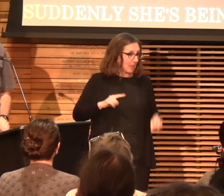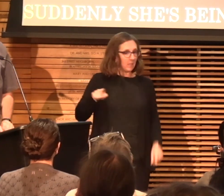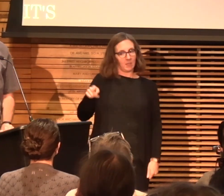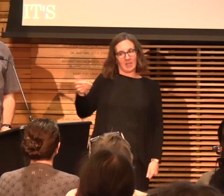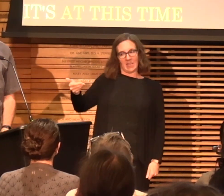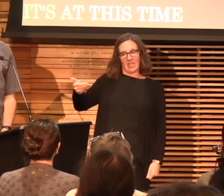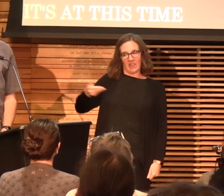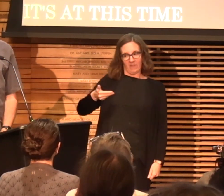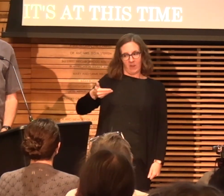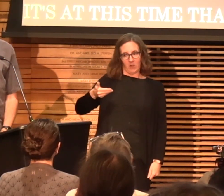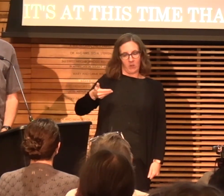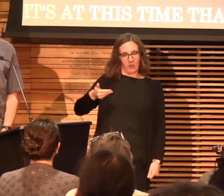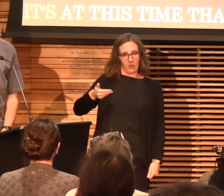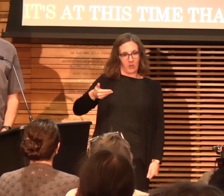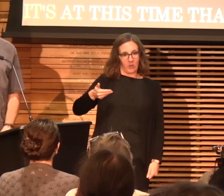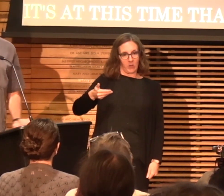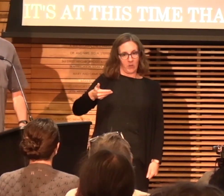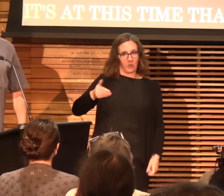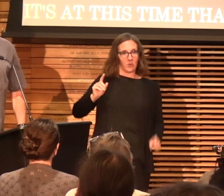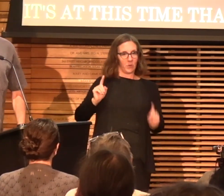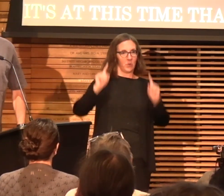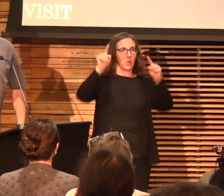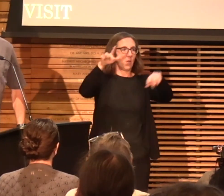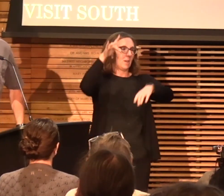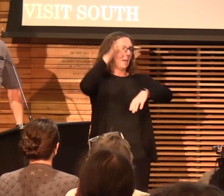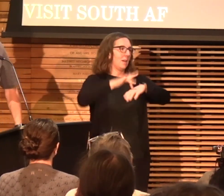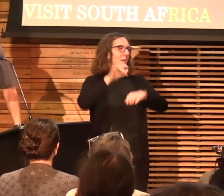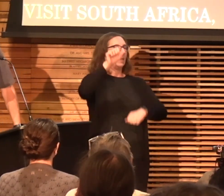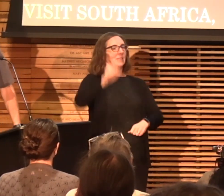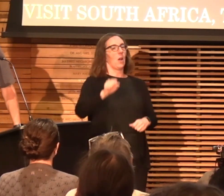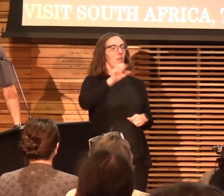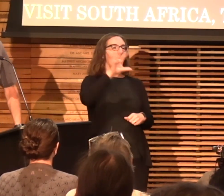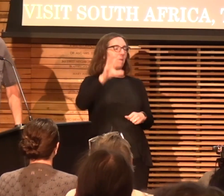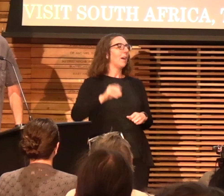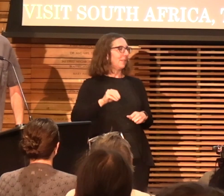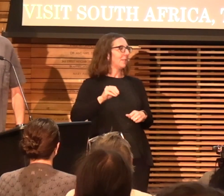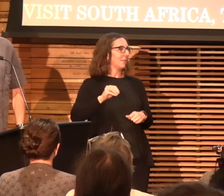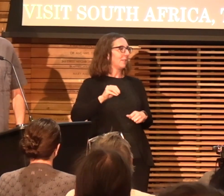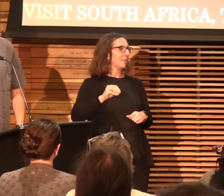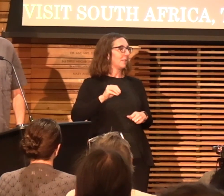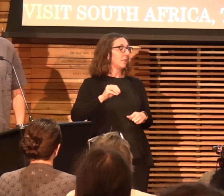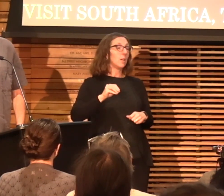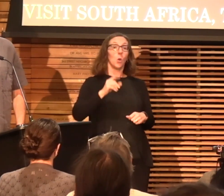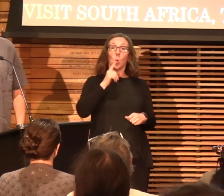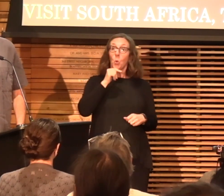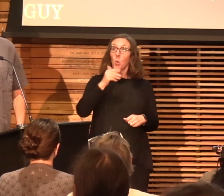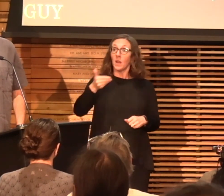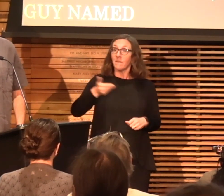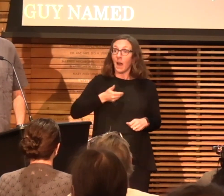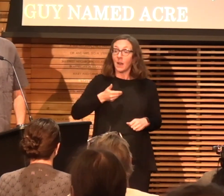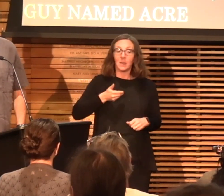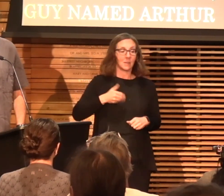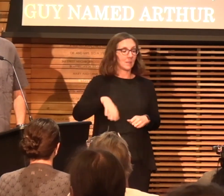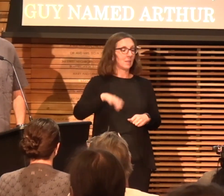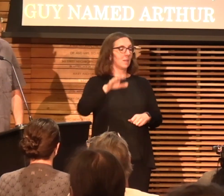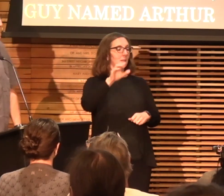to visit South Africa. The invitation comes from a guy named Arthur Blaxall, Reverend Arthur Blaxall.